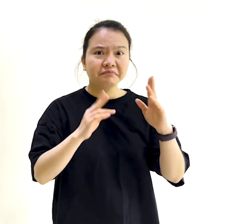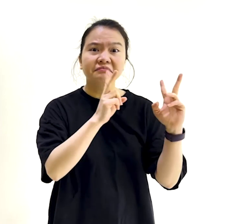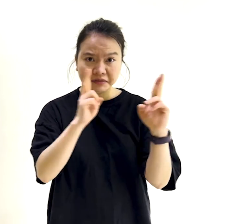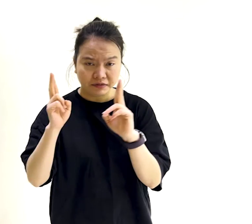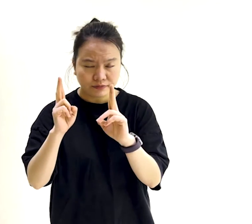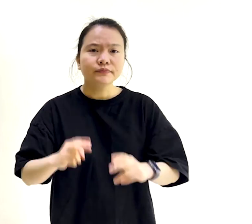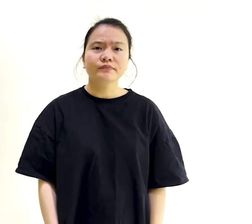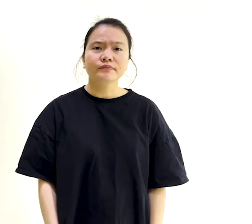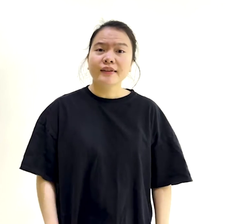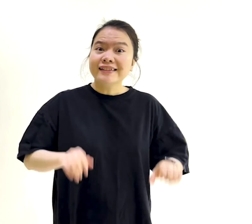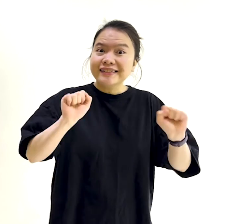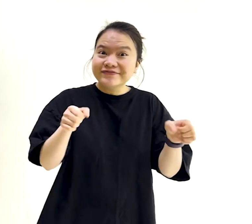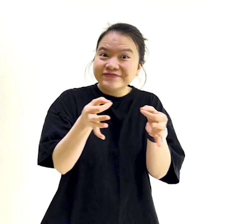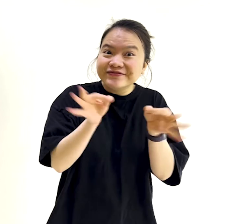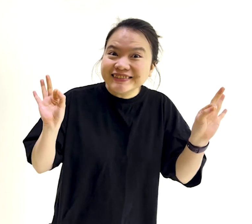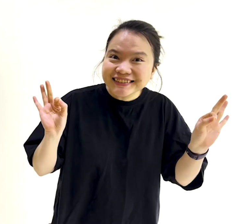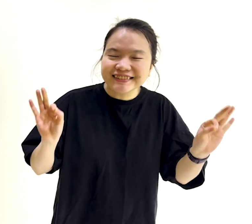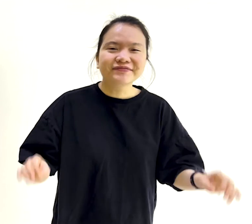And, it is FREE as well.